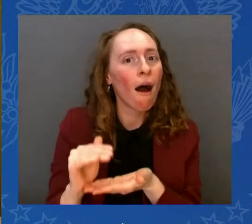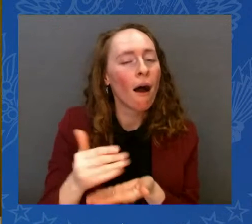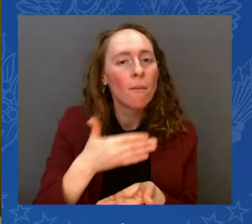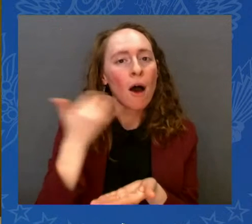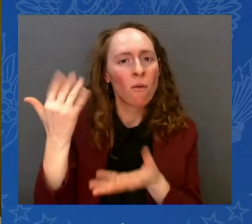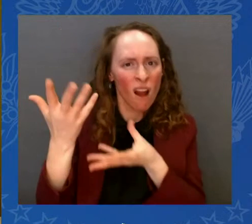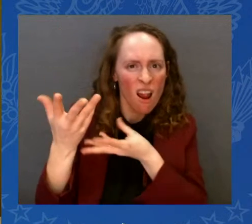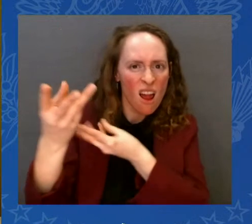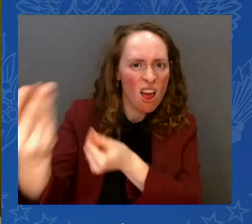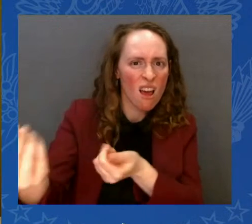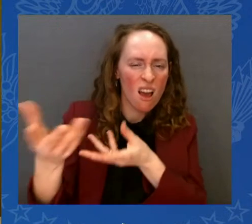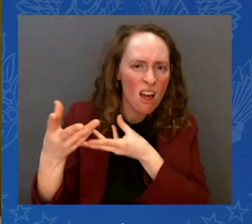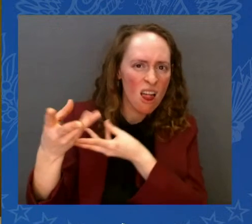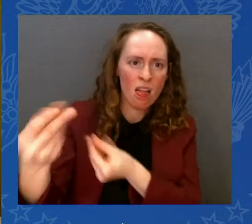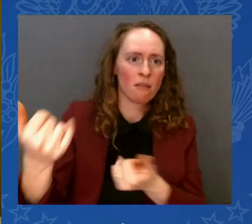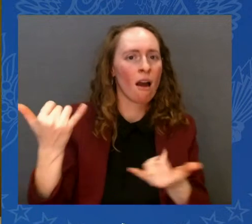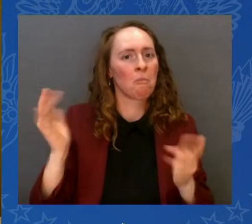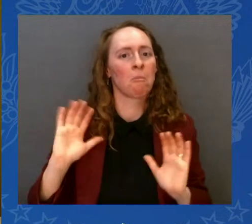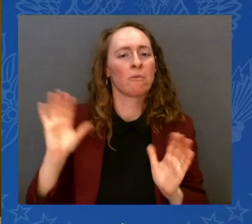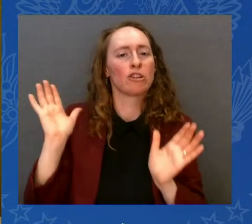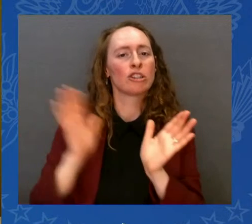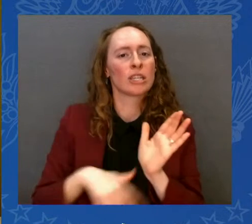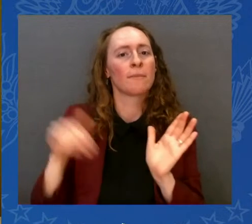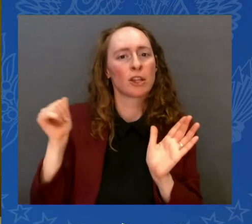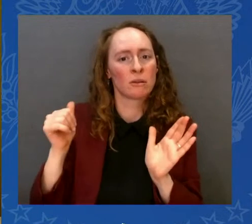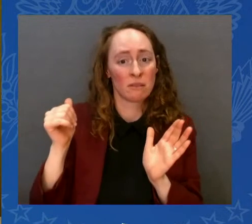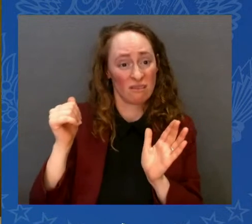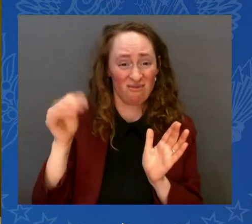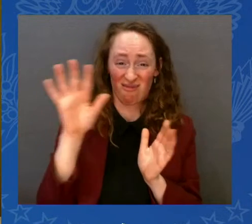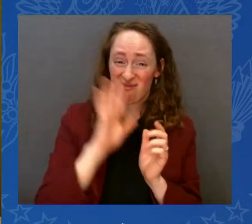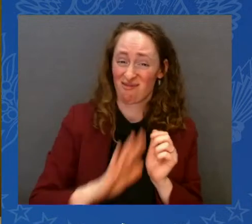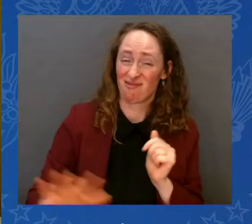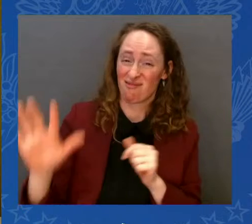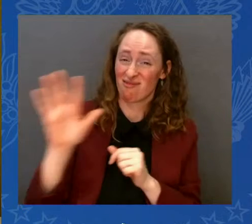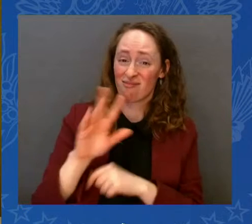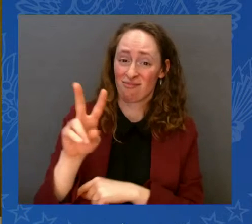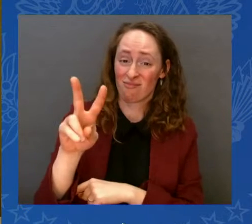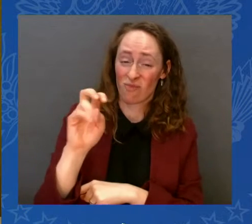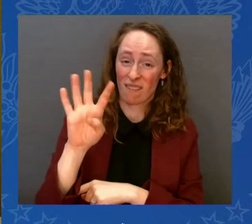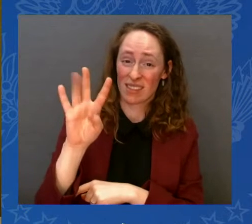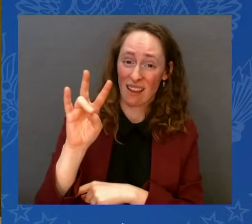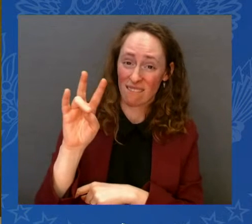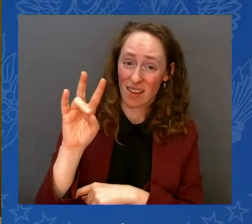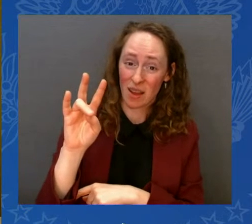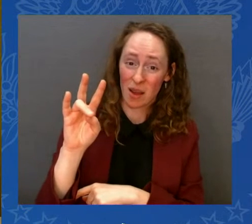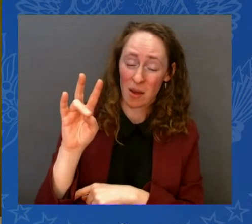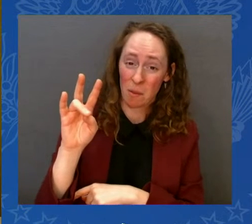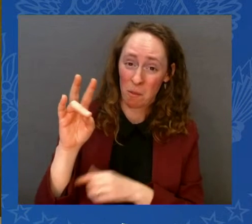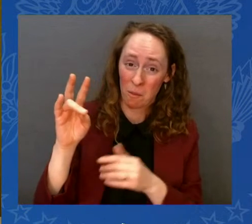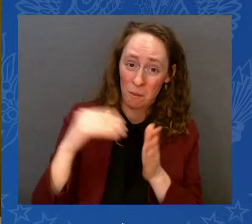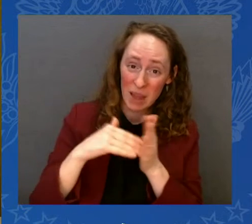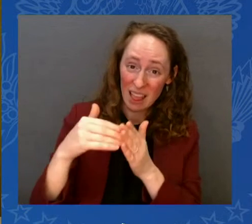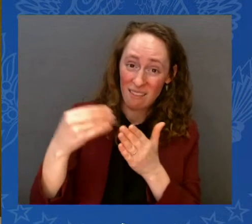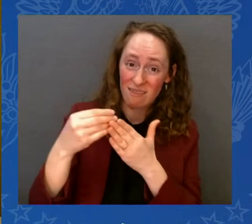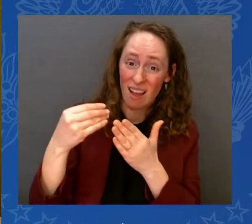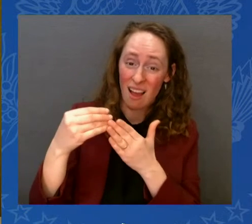$247 billion reduction in the debt by doing it. And it's going to reduce the prices.